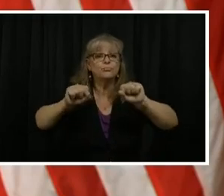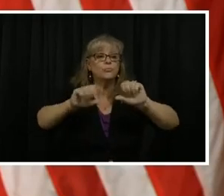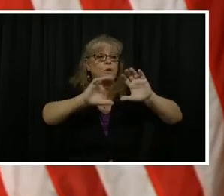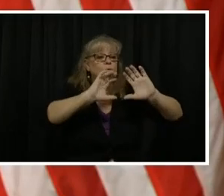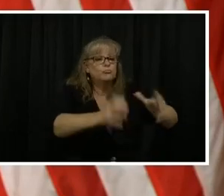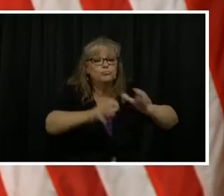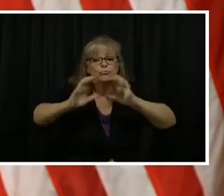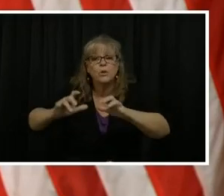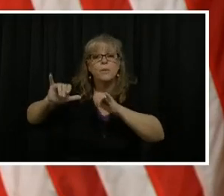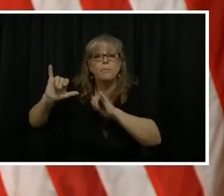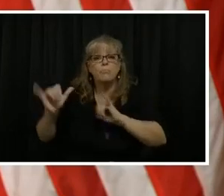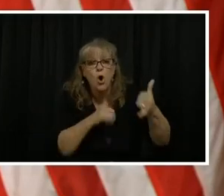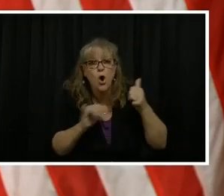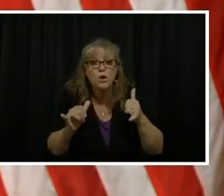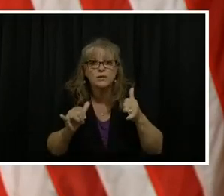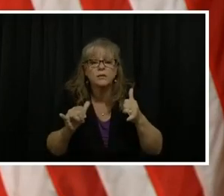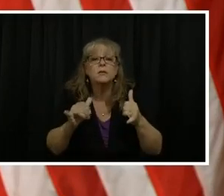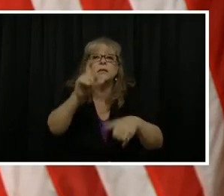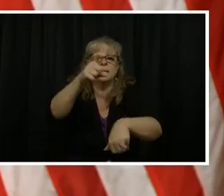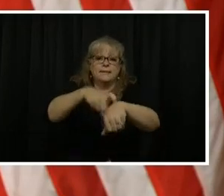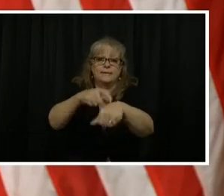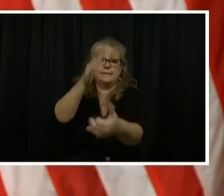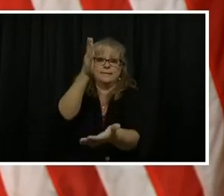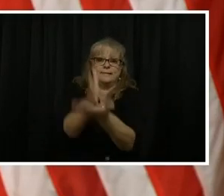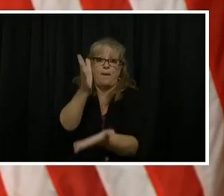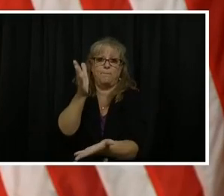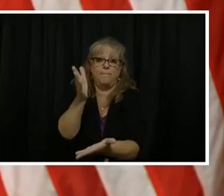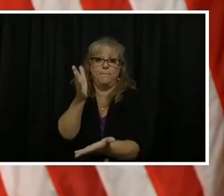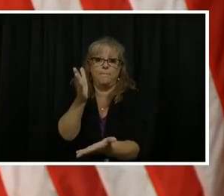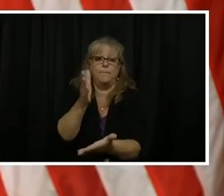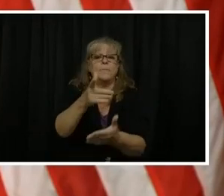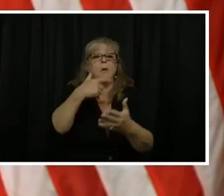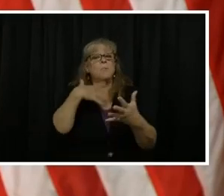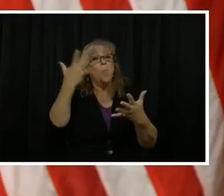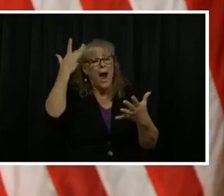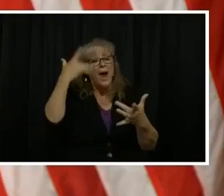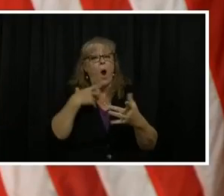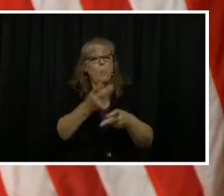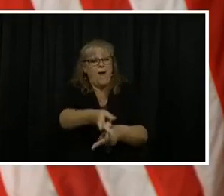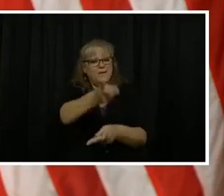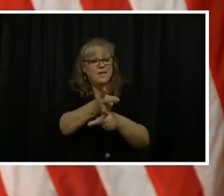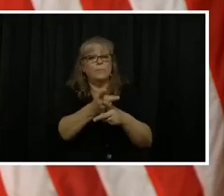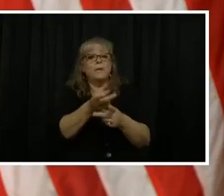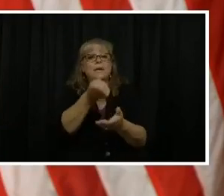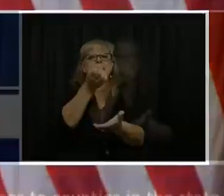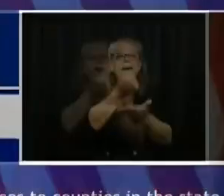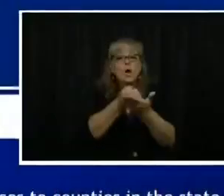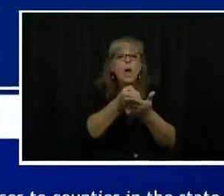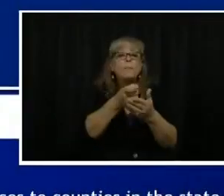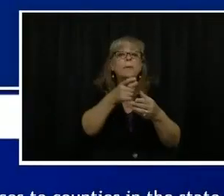TO THE EXTENT THAT THERE HAS BEEN A PARTY THE LAST WEEK OR TWO. THE PARTY HAS TO END, IF WE ARE GOING TO KEEP OUR BUSINESSES